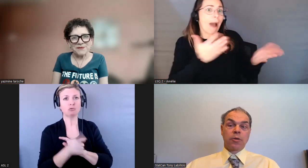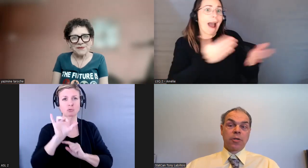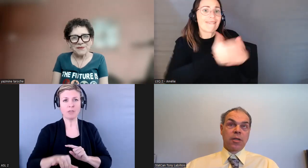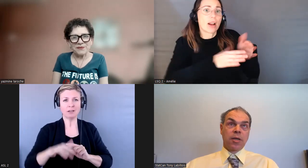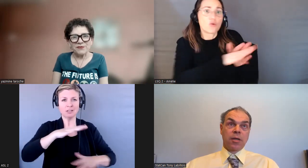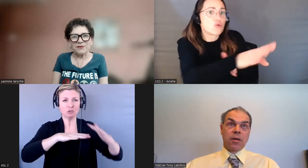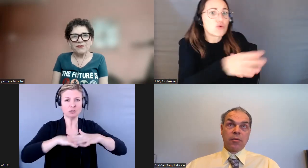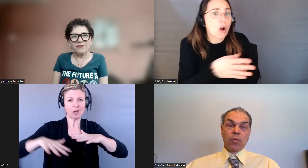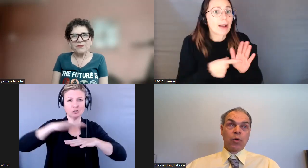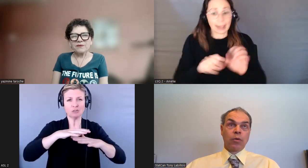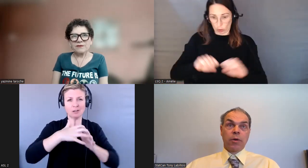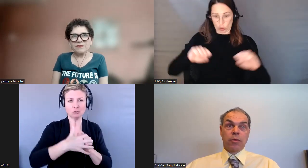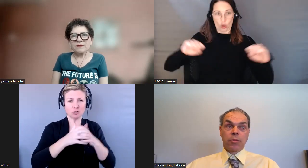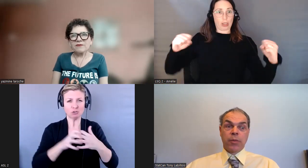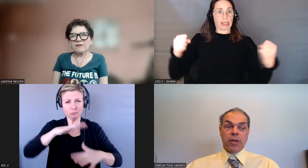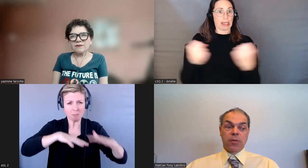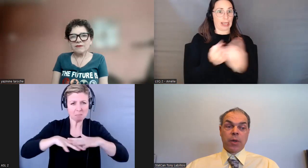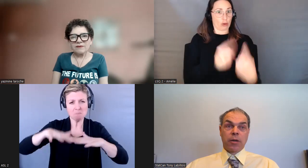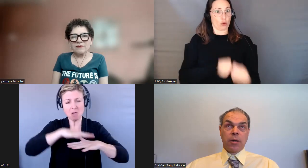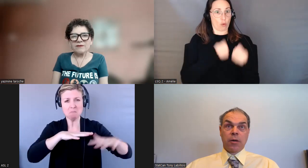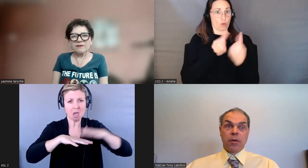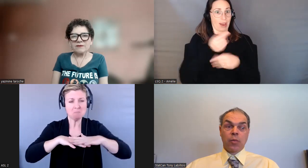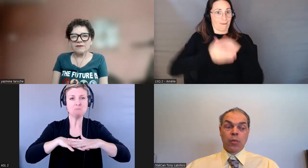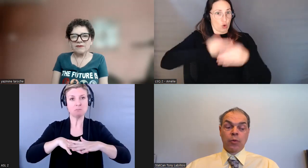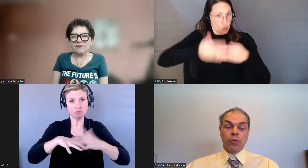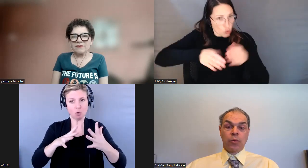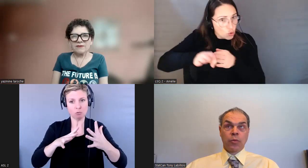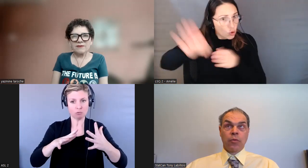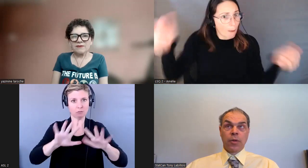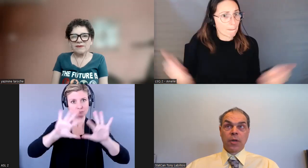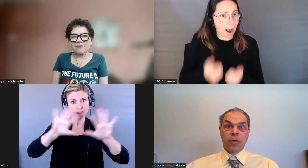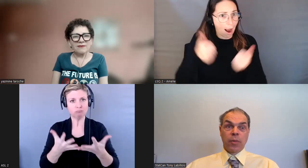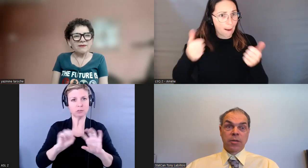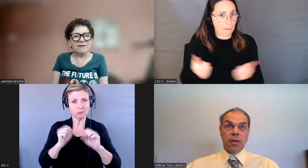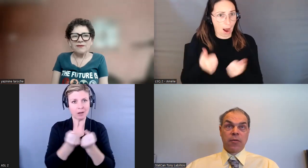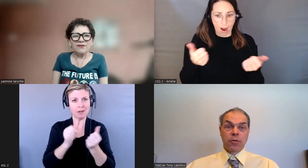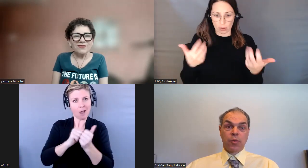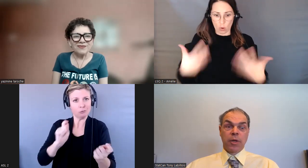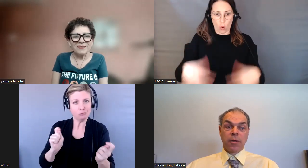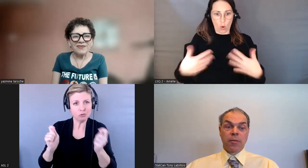that a person or that a society could uh could have and and how it can evolve and uh and